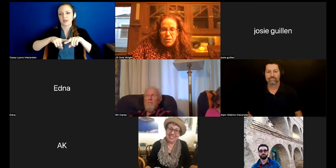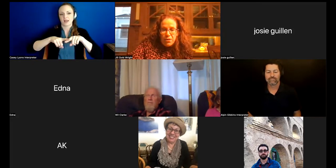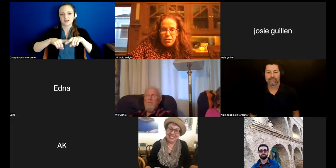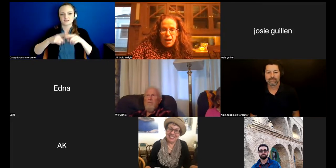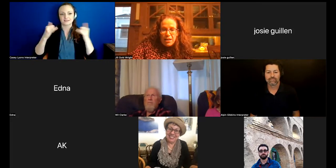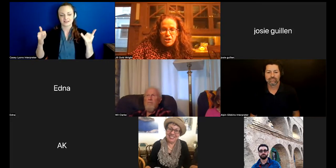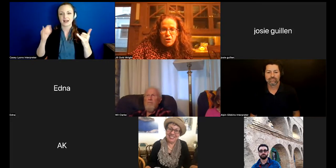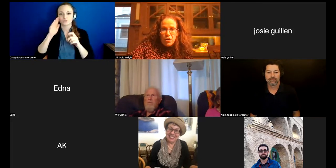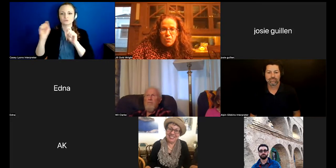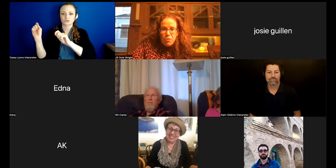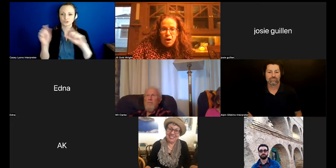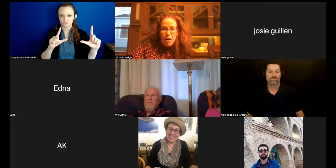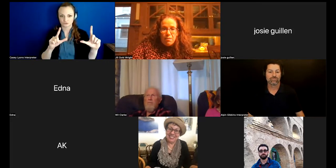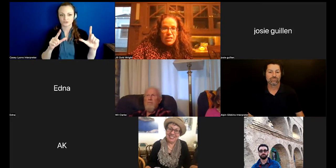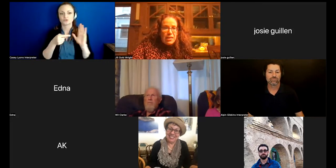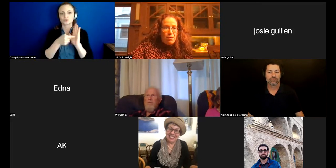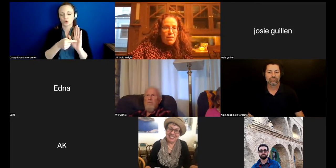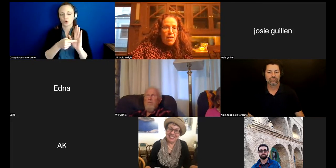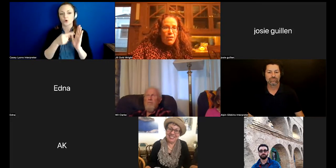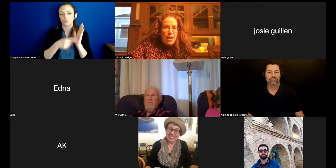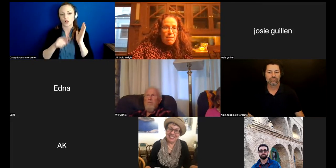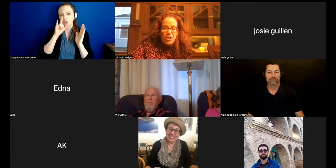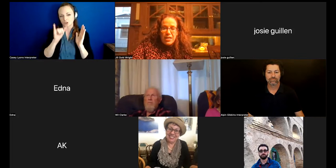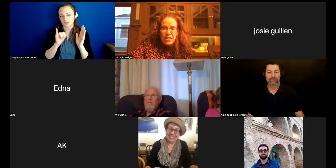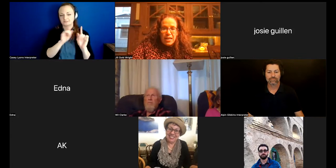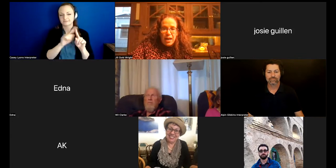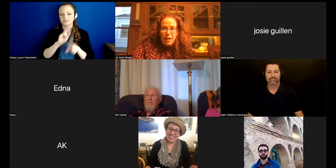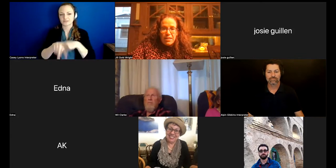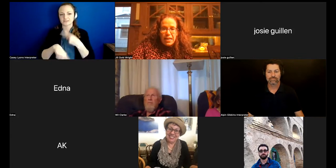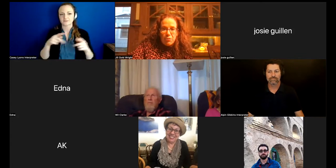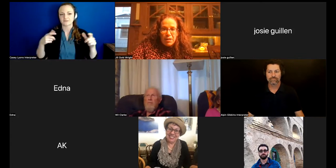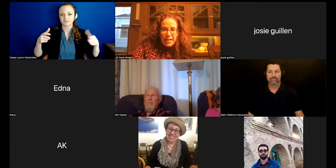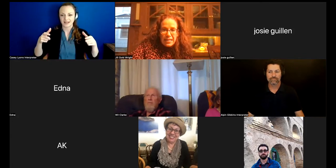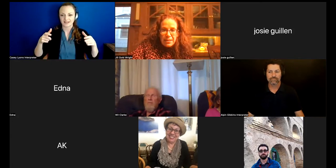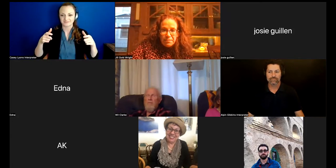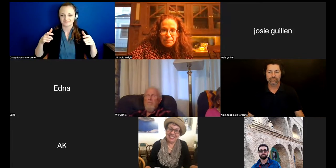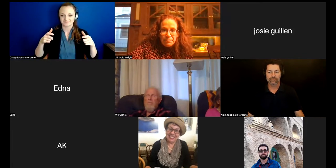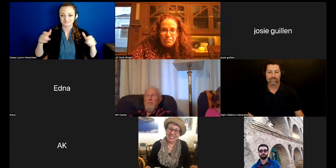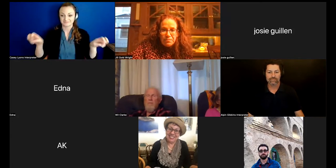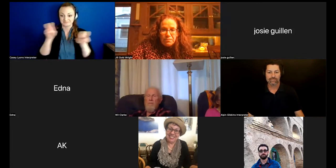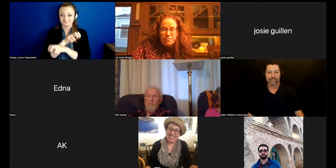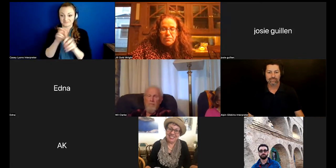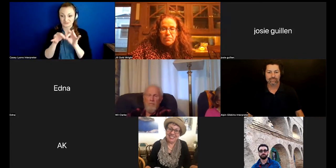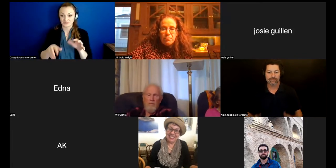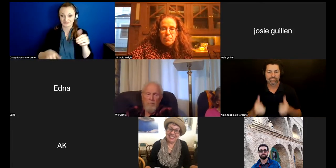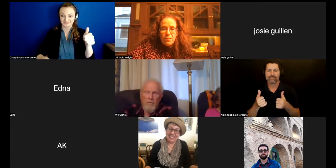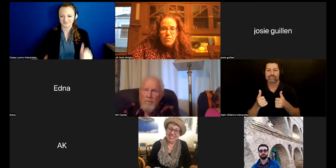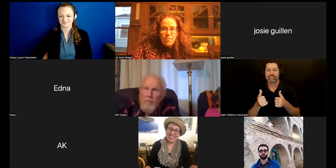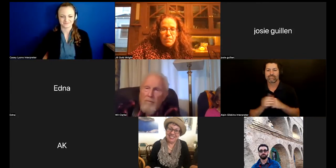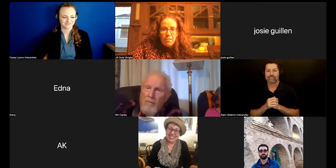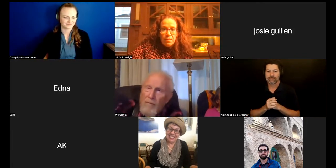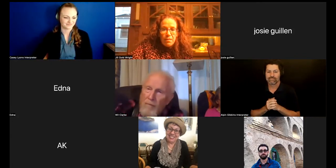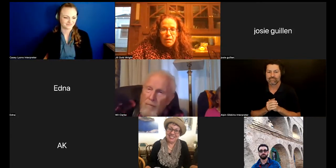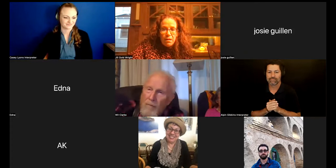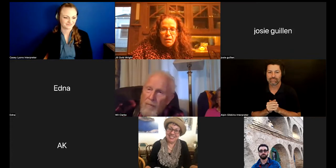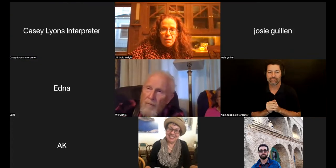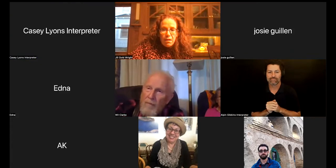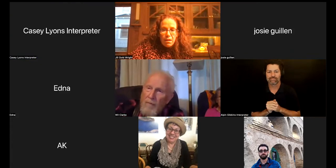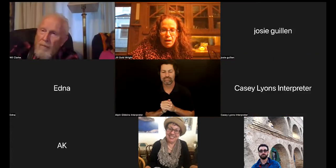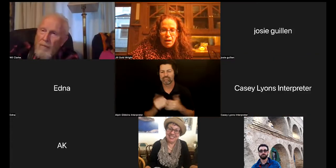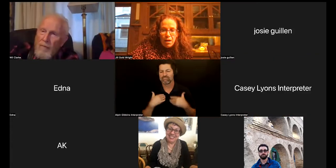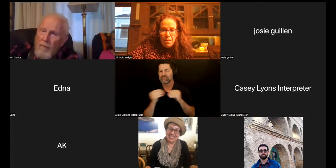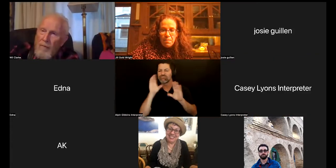with you, and show you just a couple of other images of sailor plates.